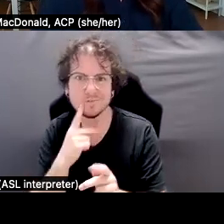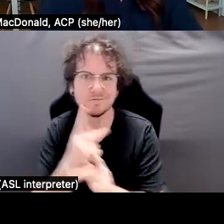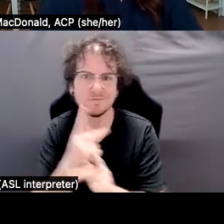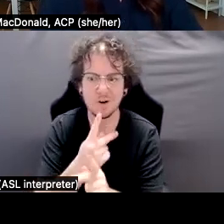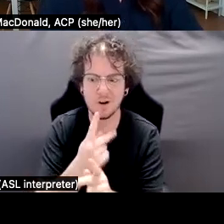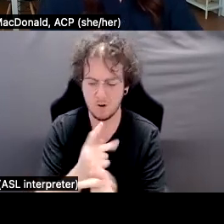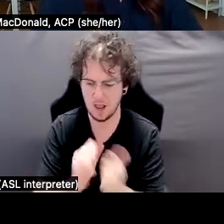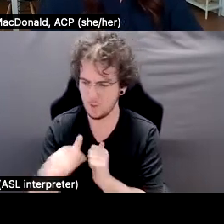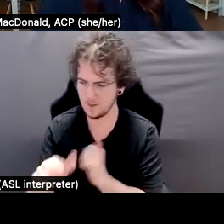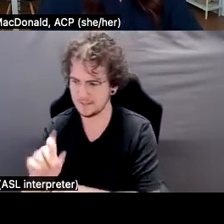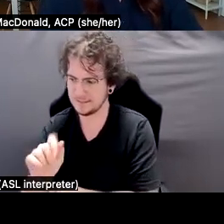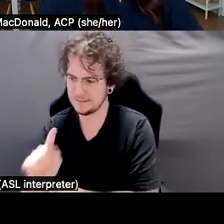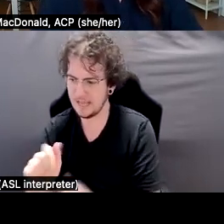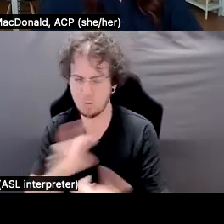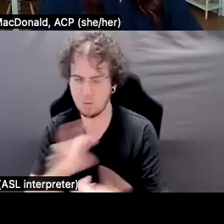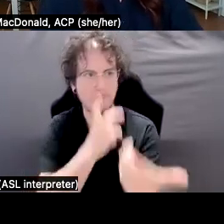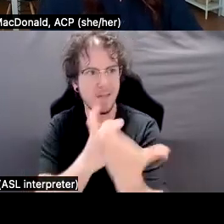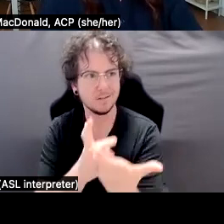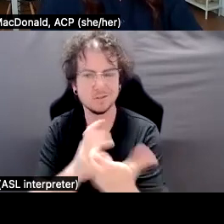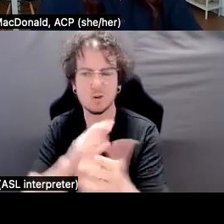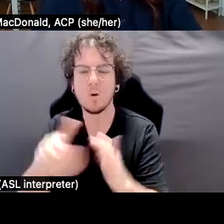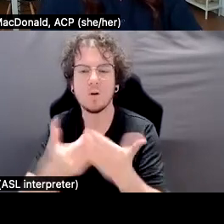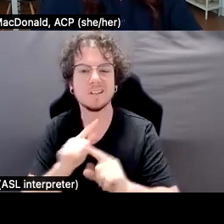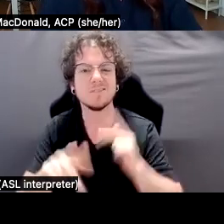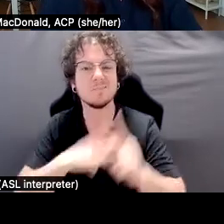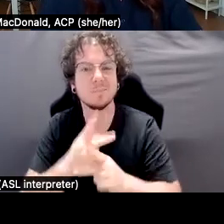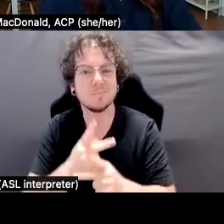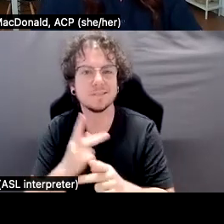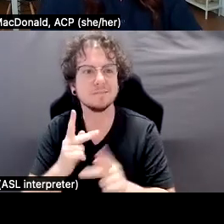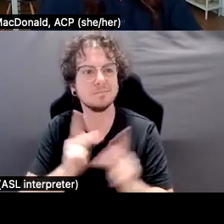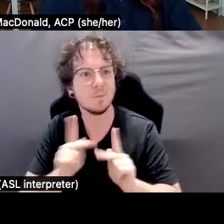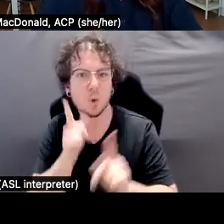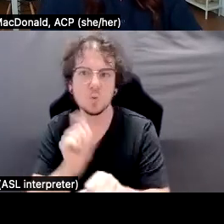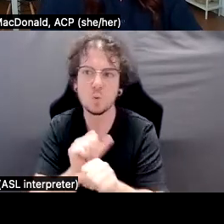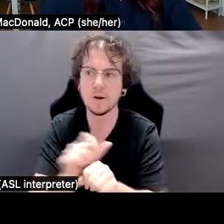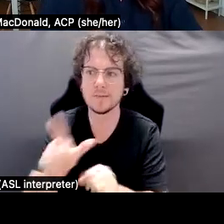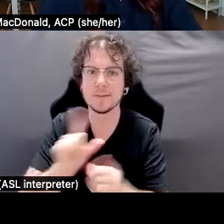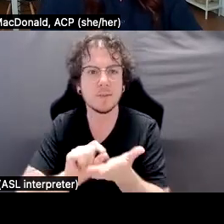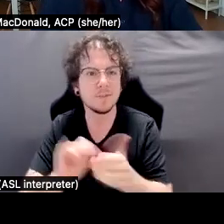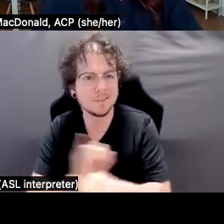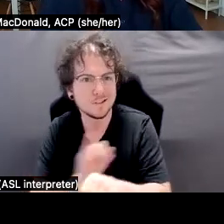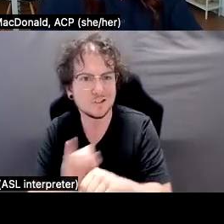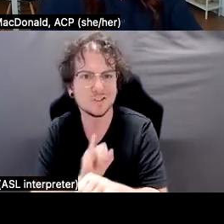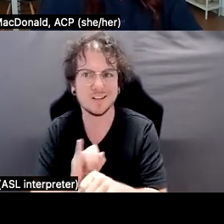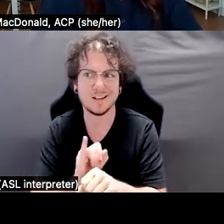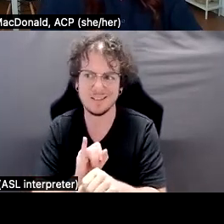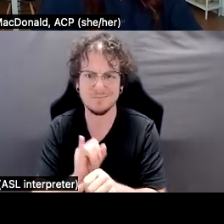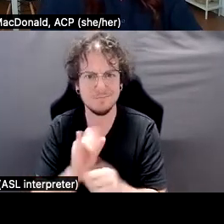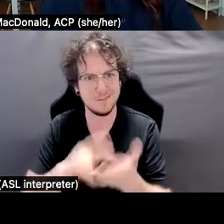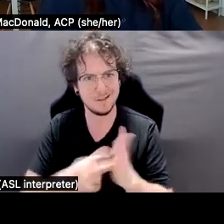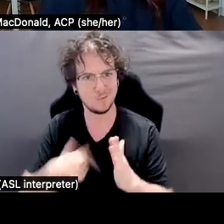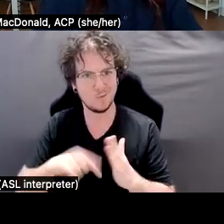of the different people who work in publishing and make publishing a book in Canada possible.